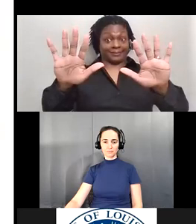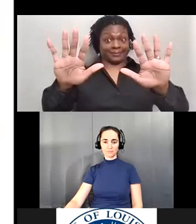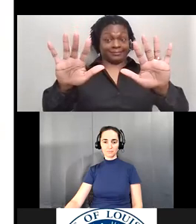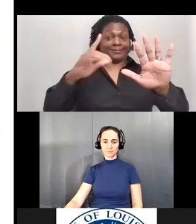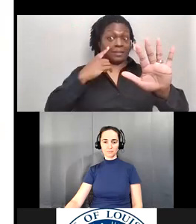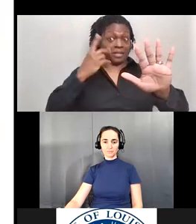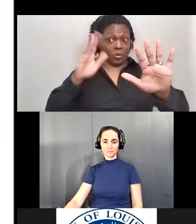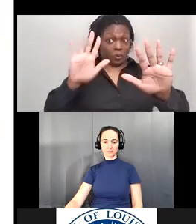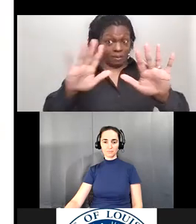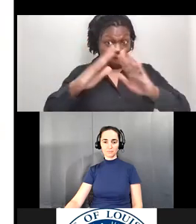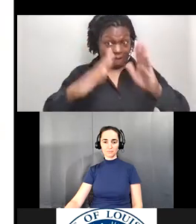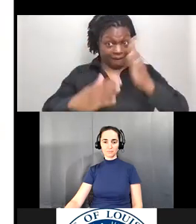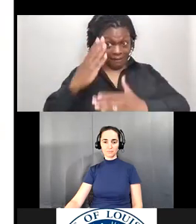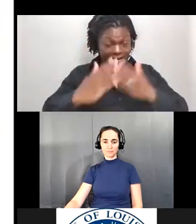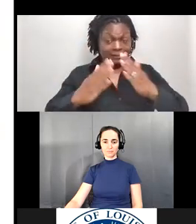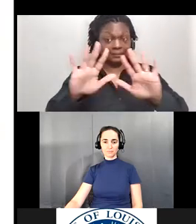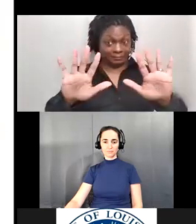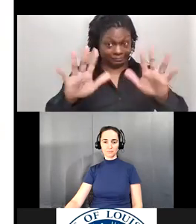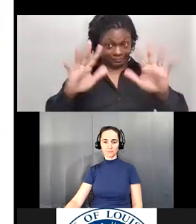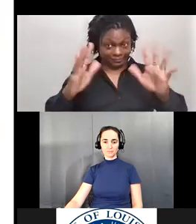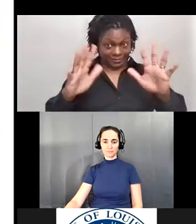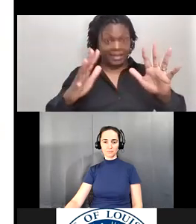16:03:23 You know, we try and a lot of self advocates in the autism community.